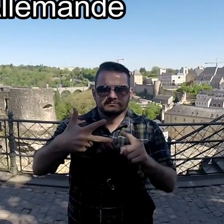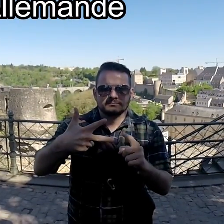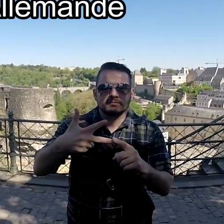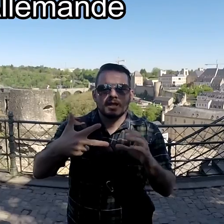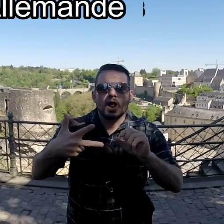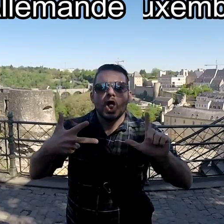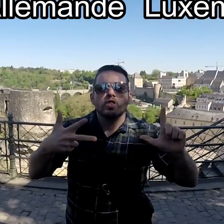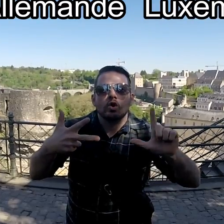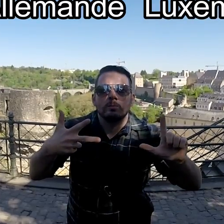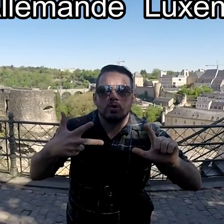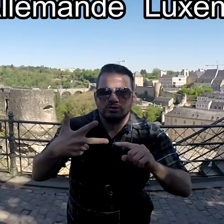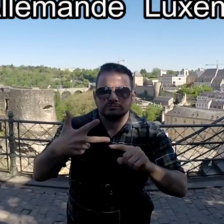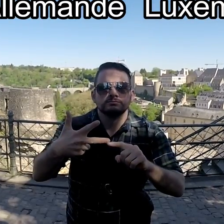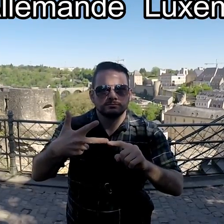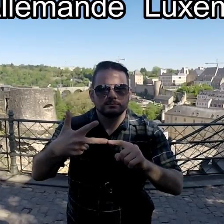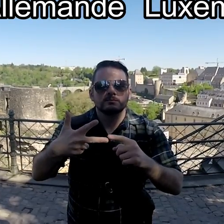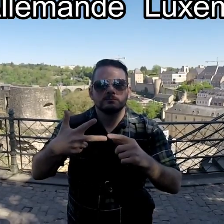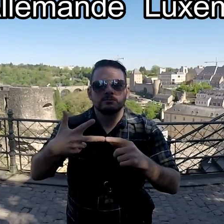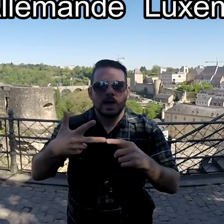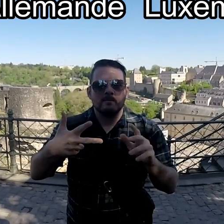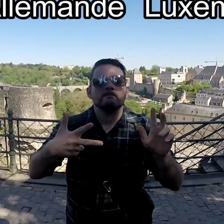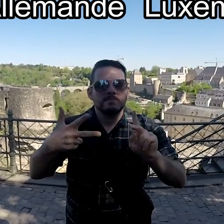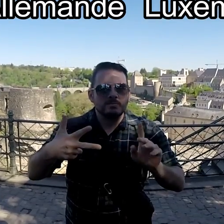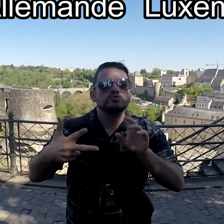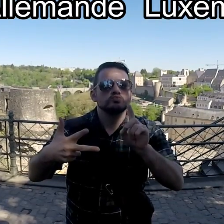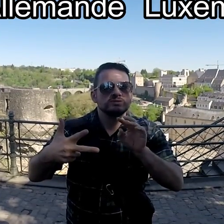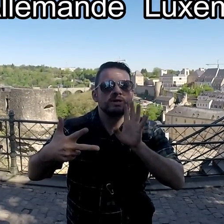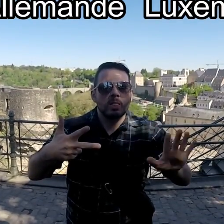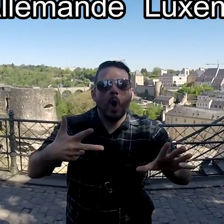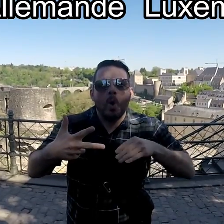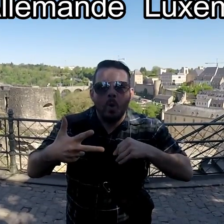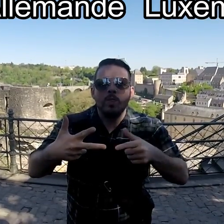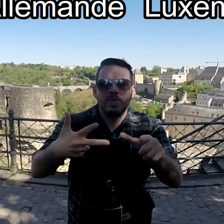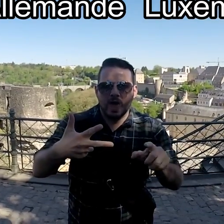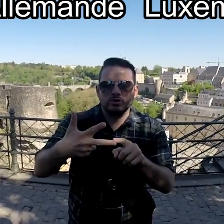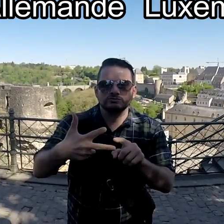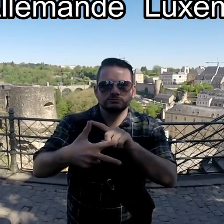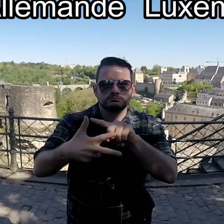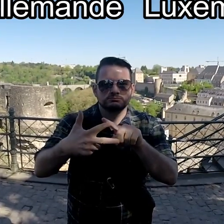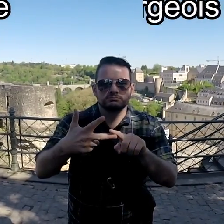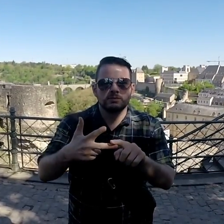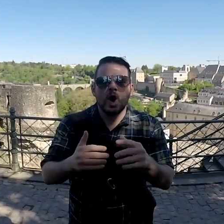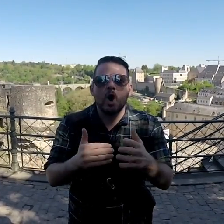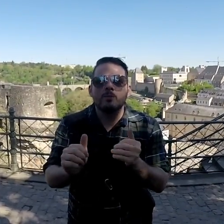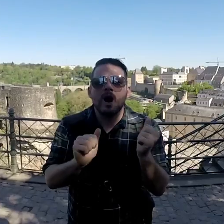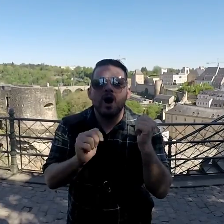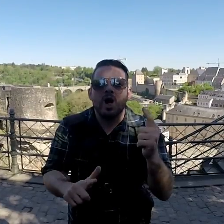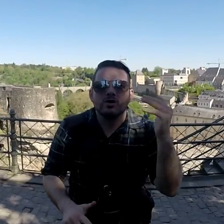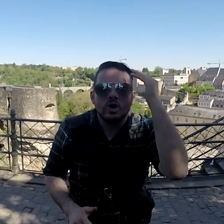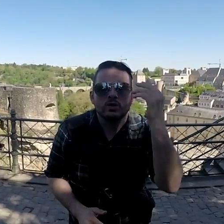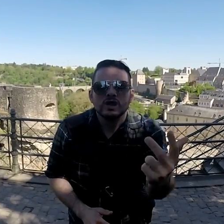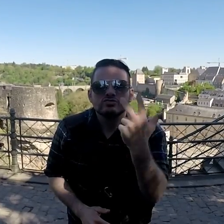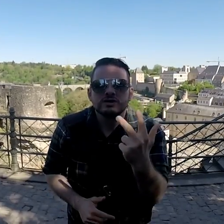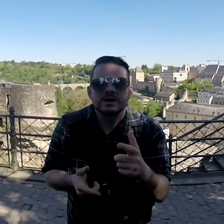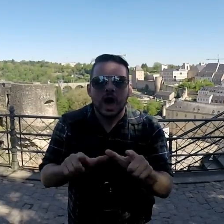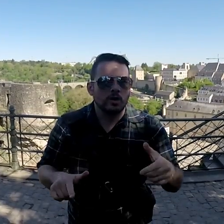Three: Luxembourgish, they have their own language. Almost everyone knows all three languages!